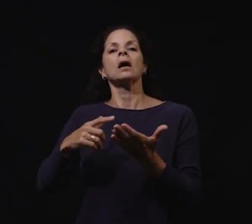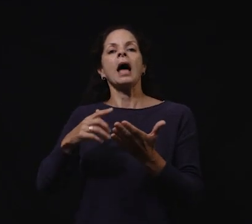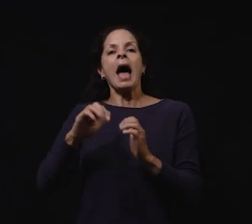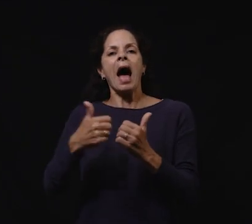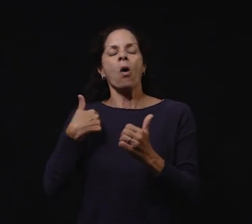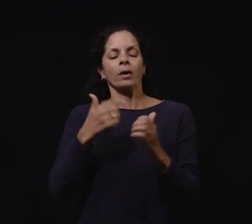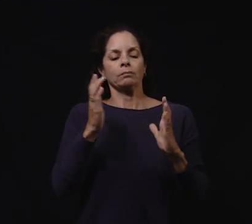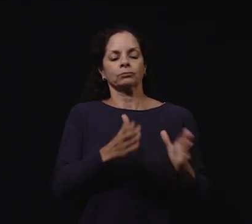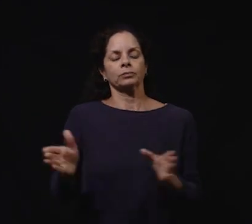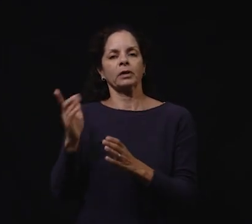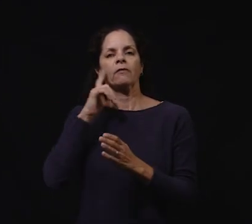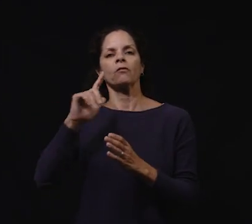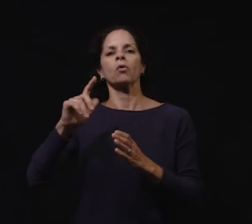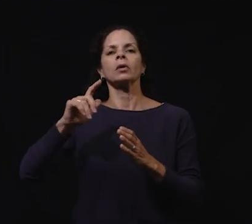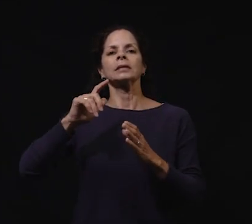preparations here in the city Danette